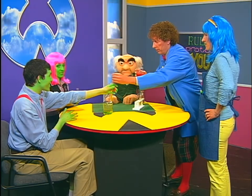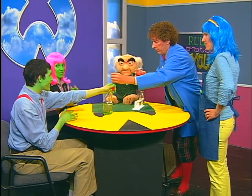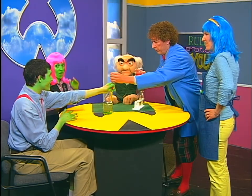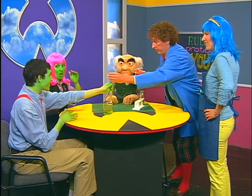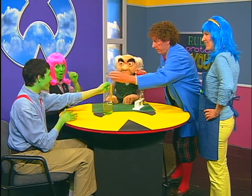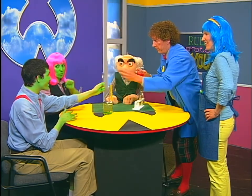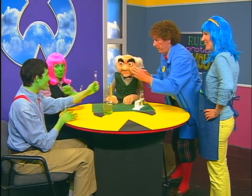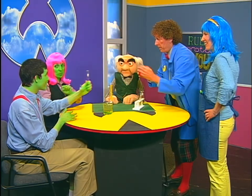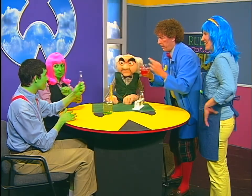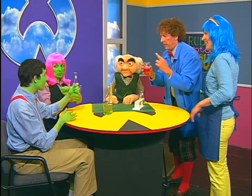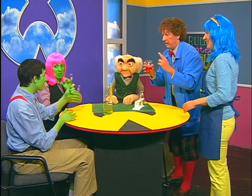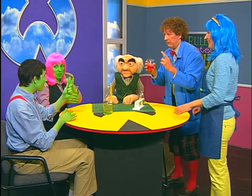HONESTY